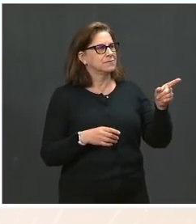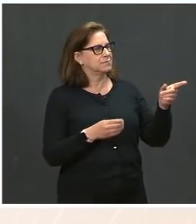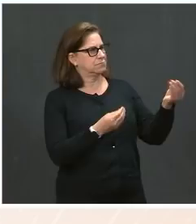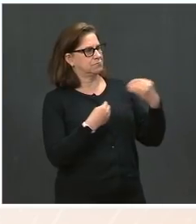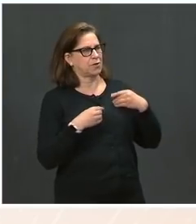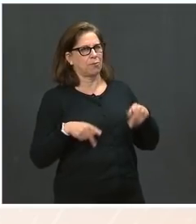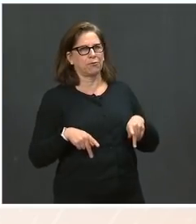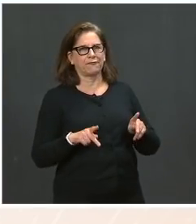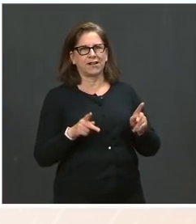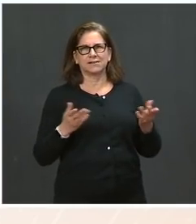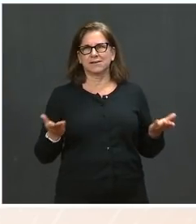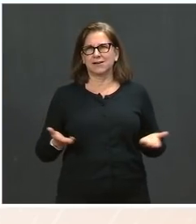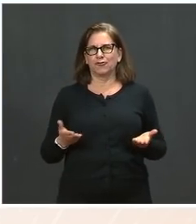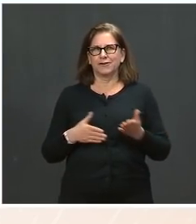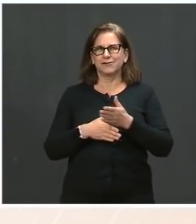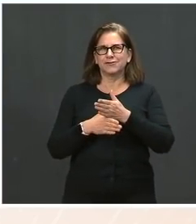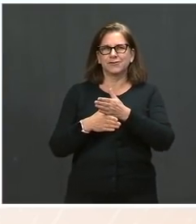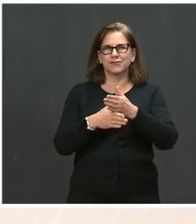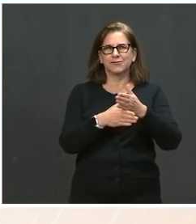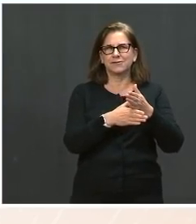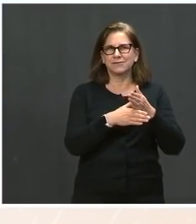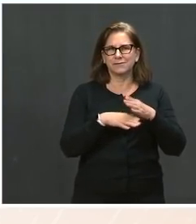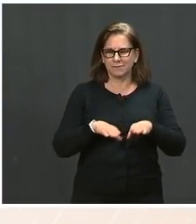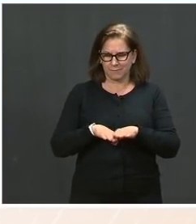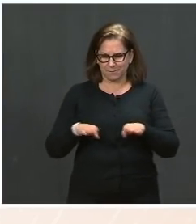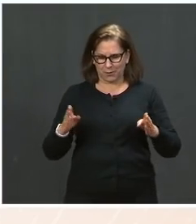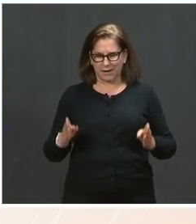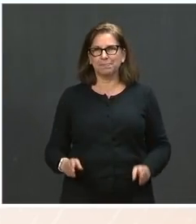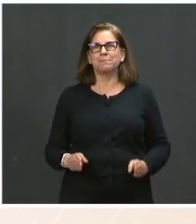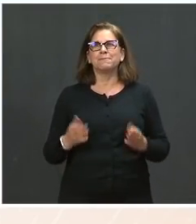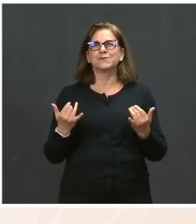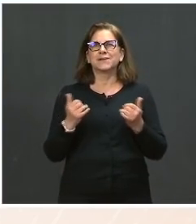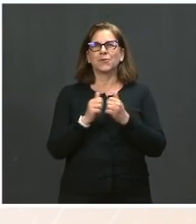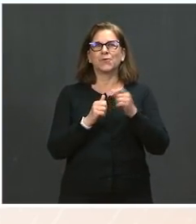the podium with you today. And good afternoon, everybody.